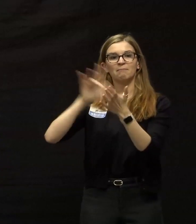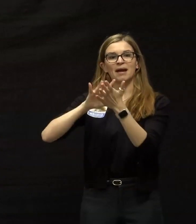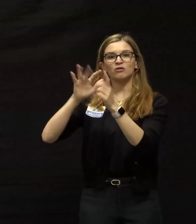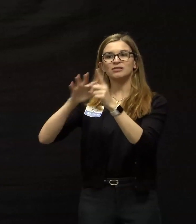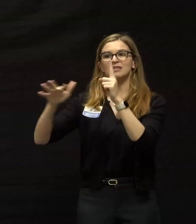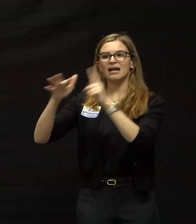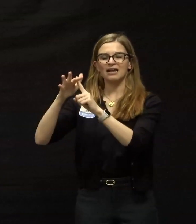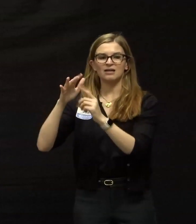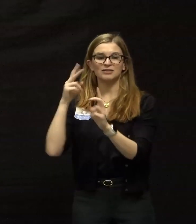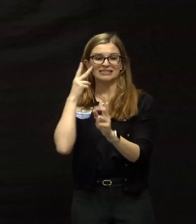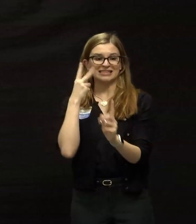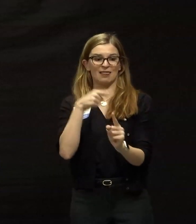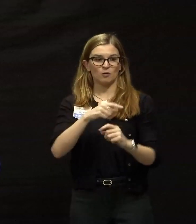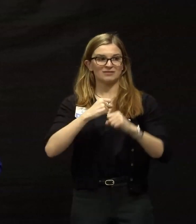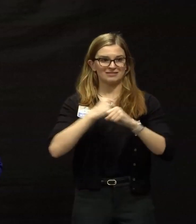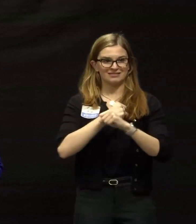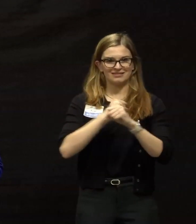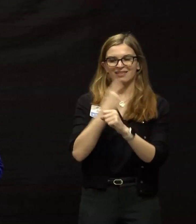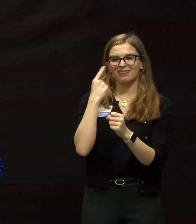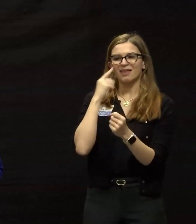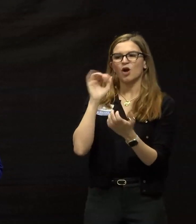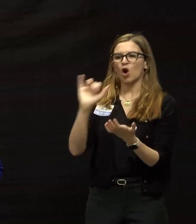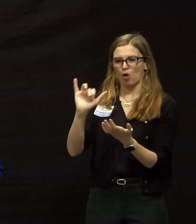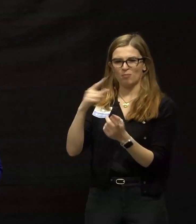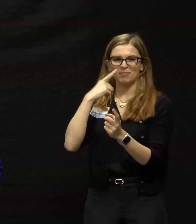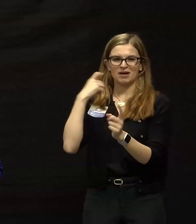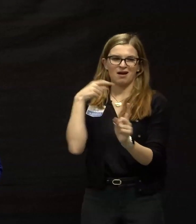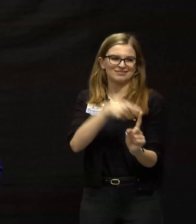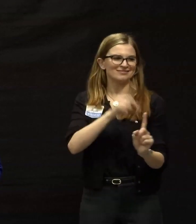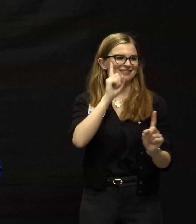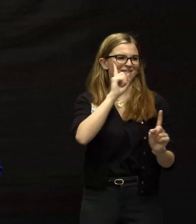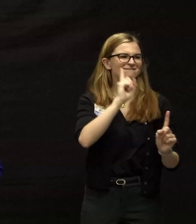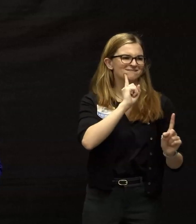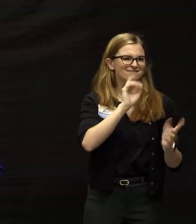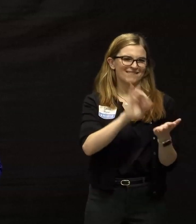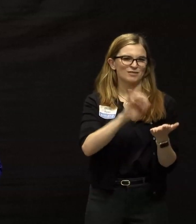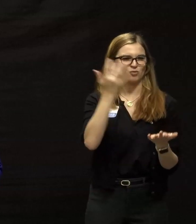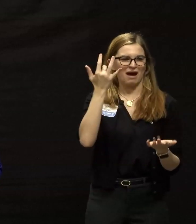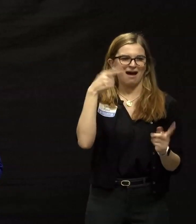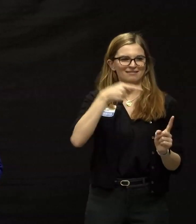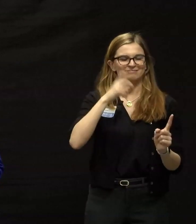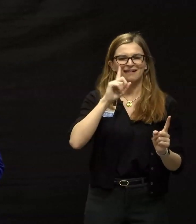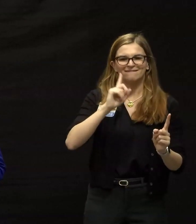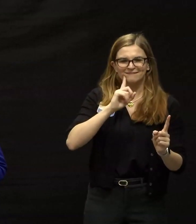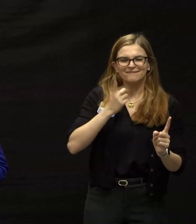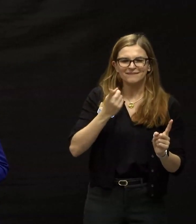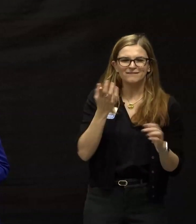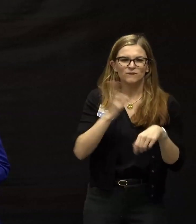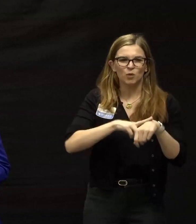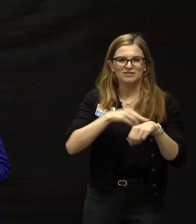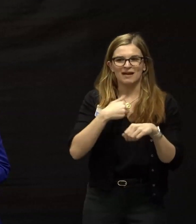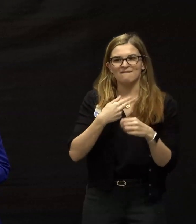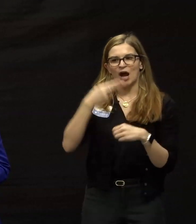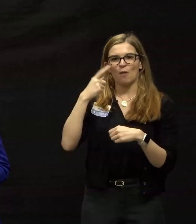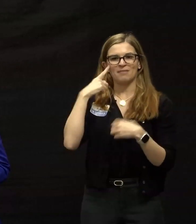Lots of times the medical settings see those statistics and they think, oh, it's because the child is deaf and that's the cause.